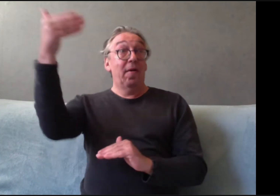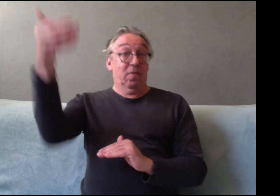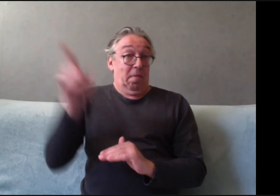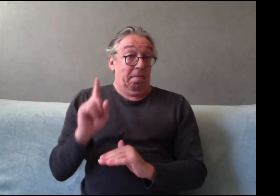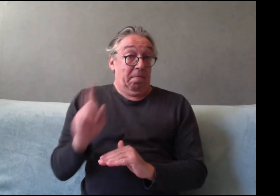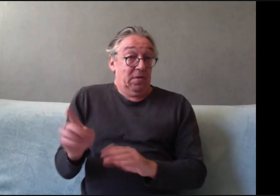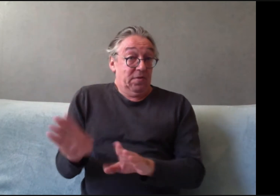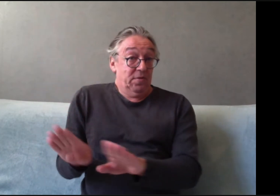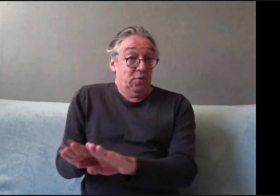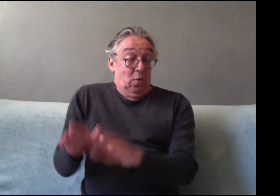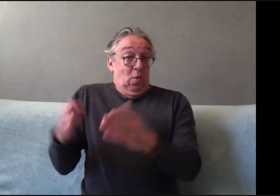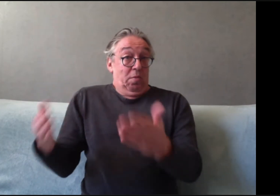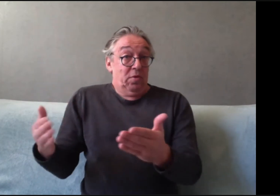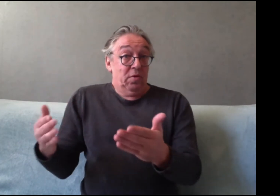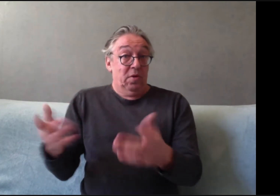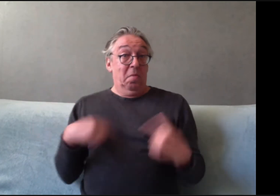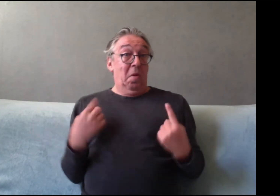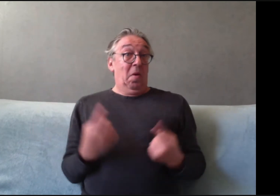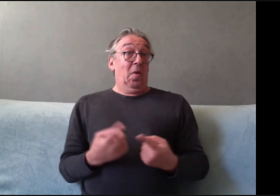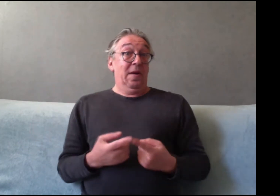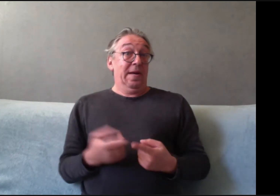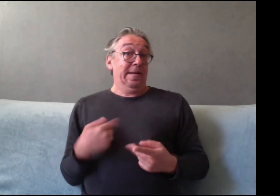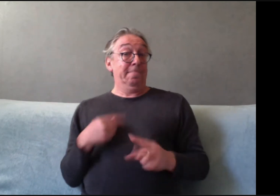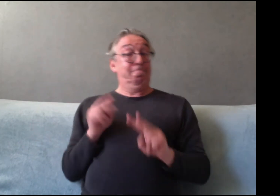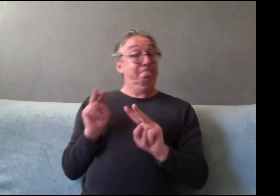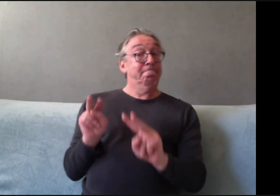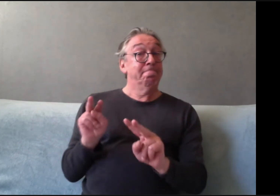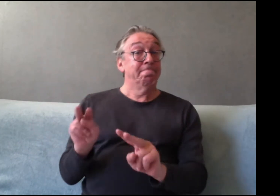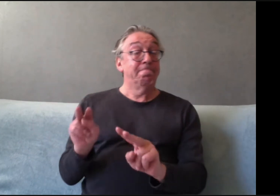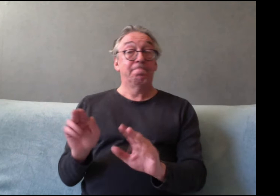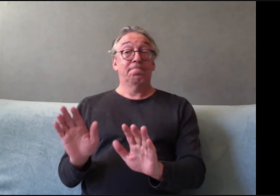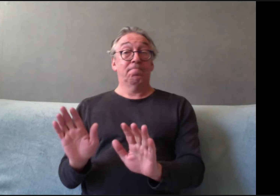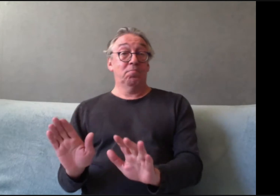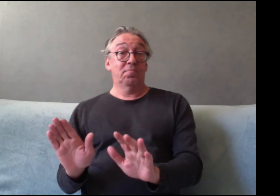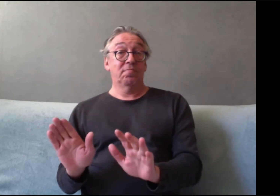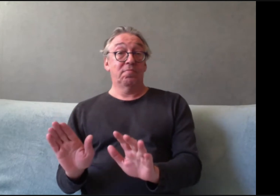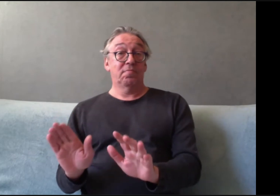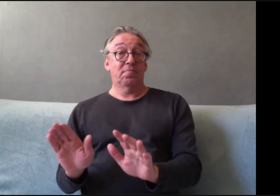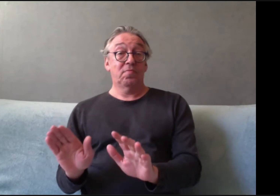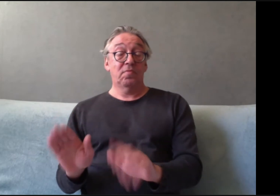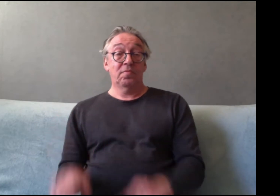We've been able to secure a special vacation period